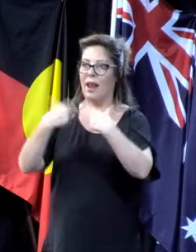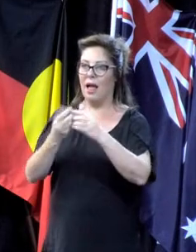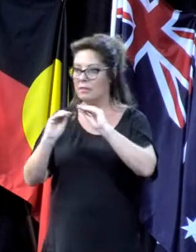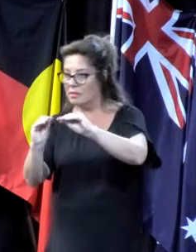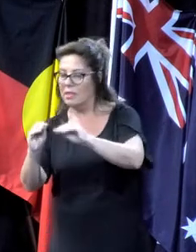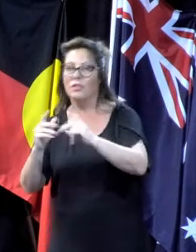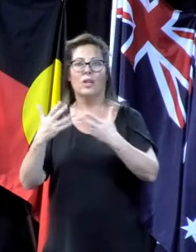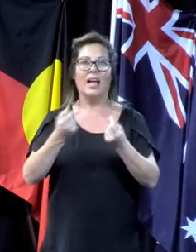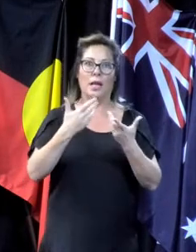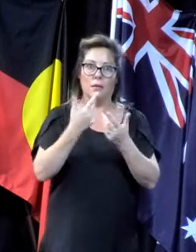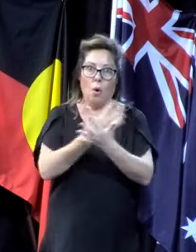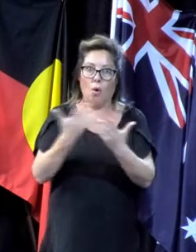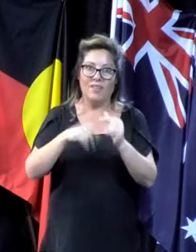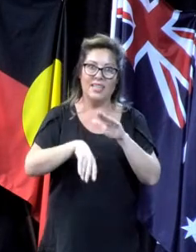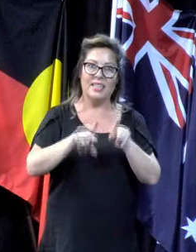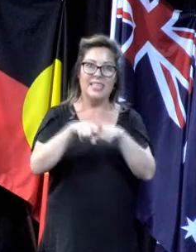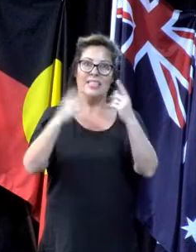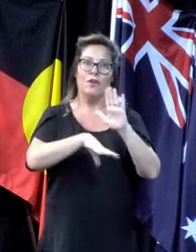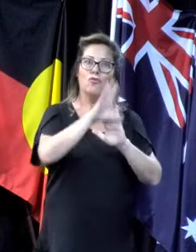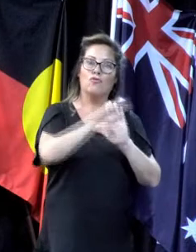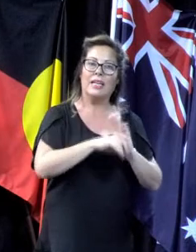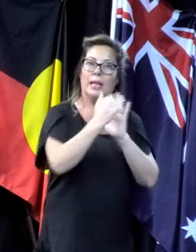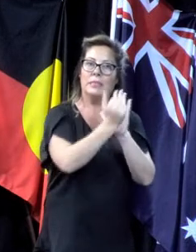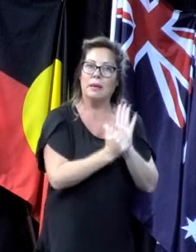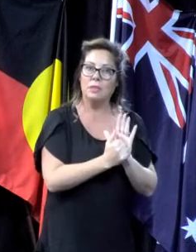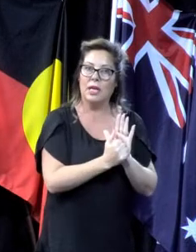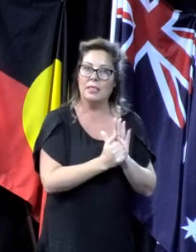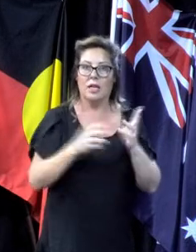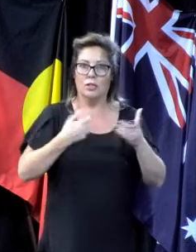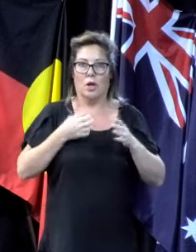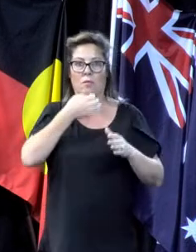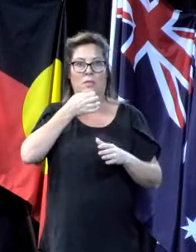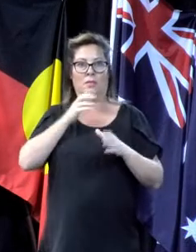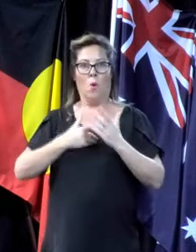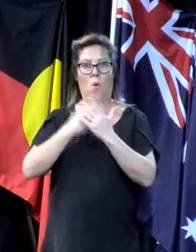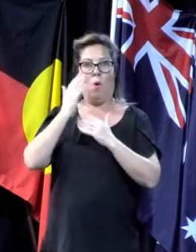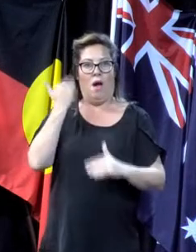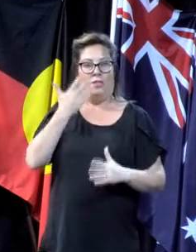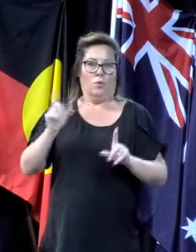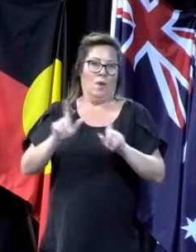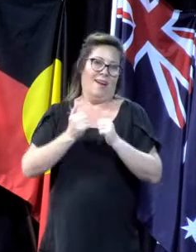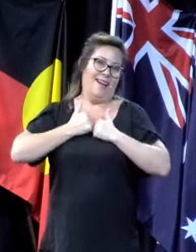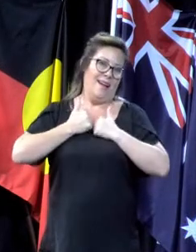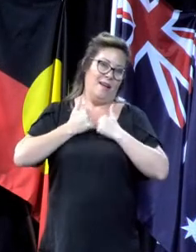particularly in a smaller high school like ourselves, our sizing means that teachers deliver